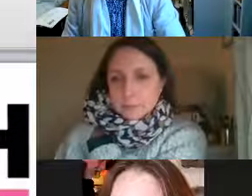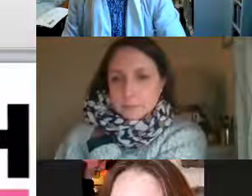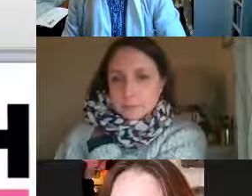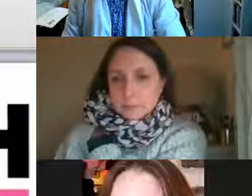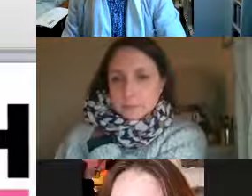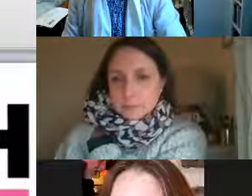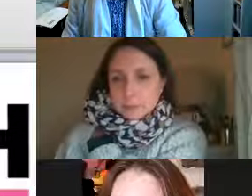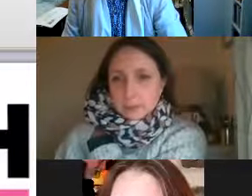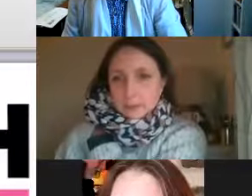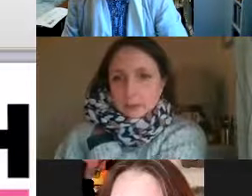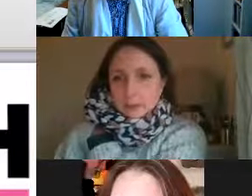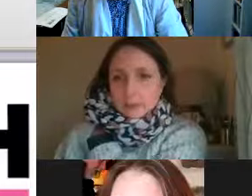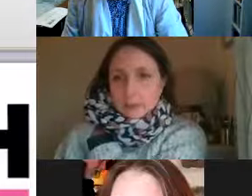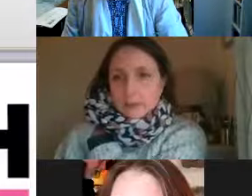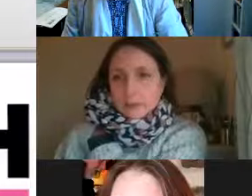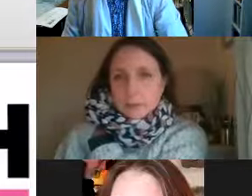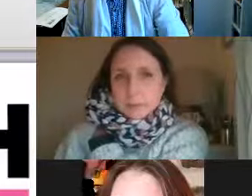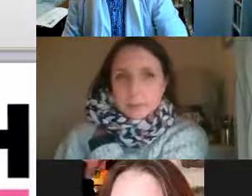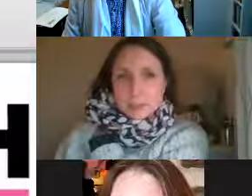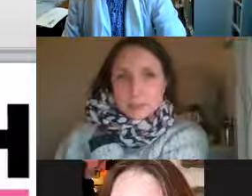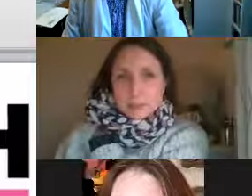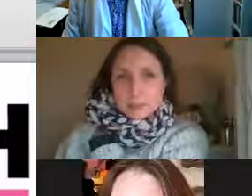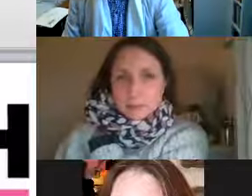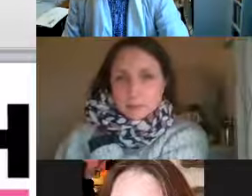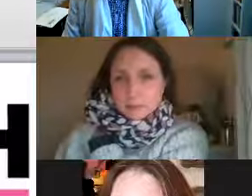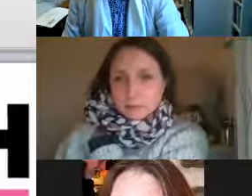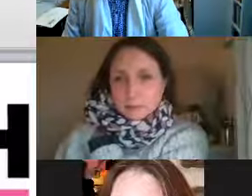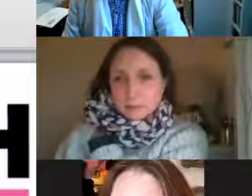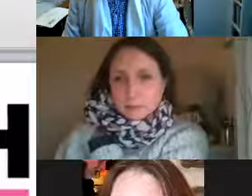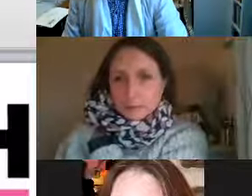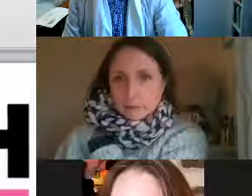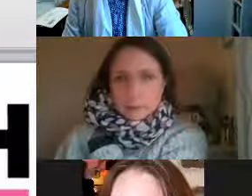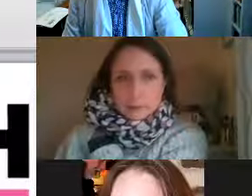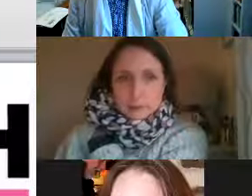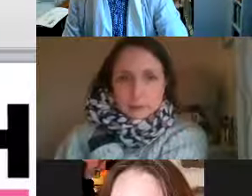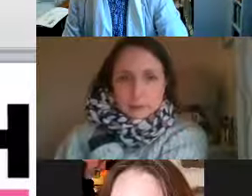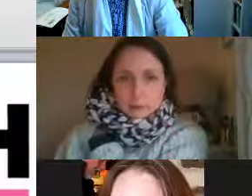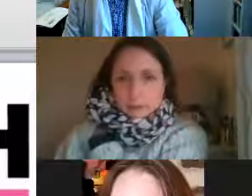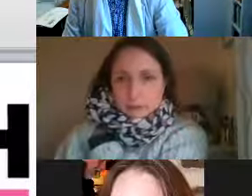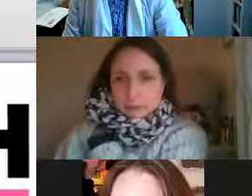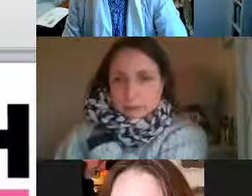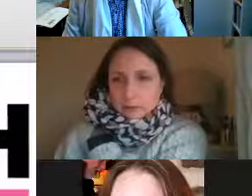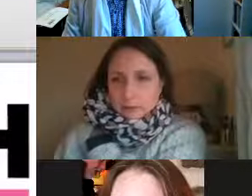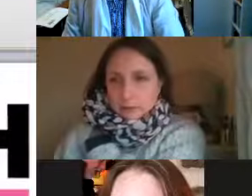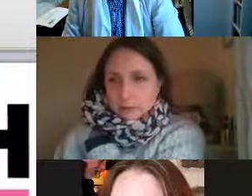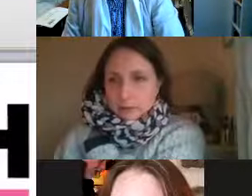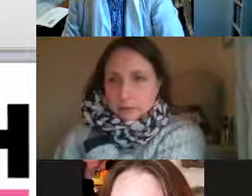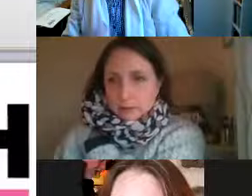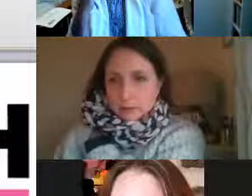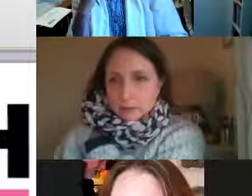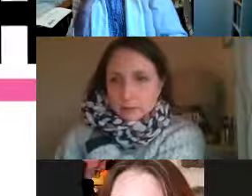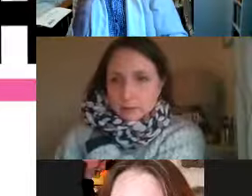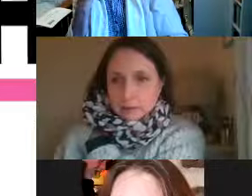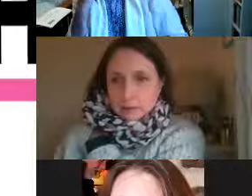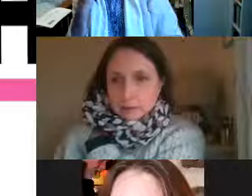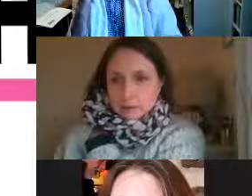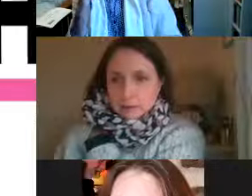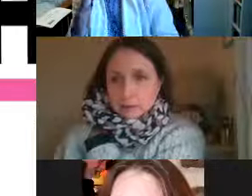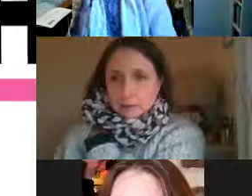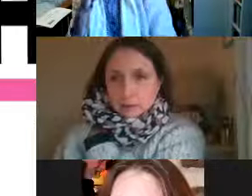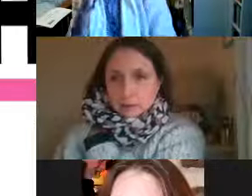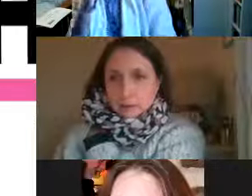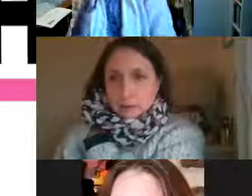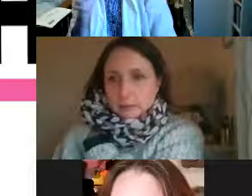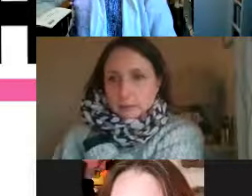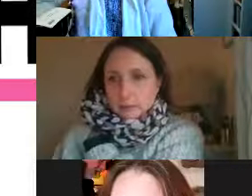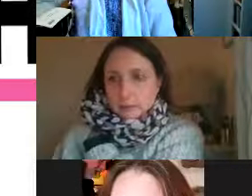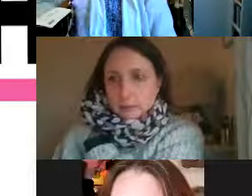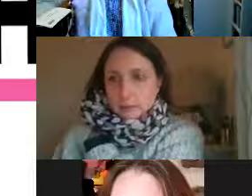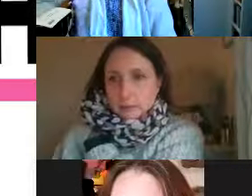have you yeah there's some in the chat okay